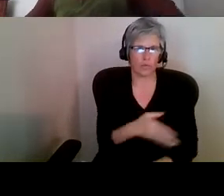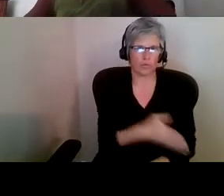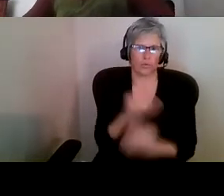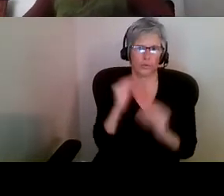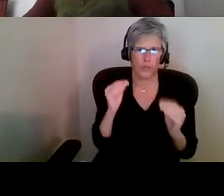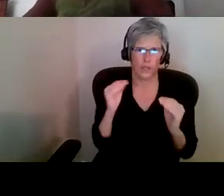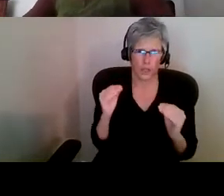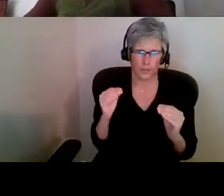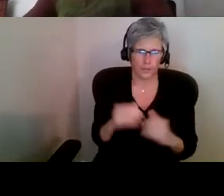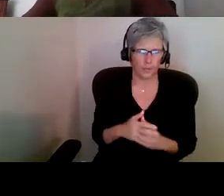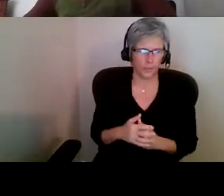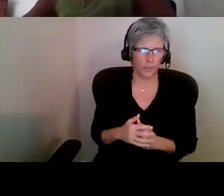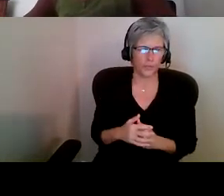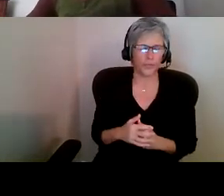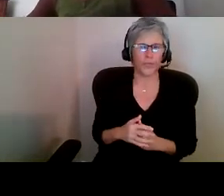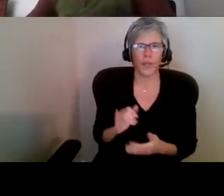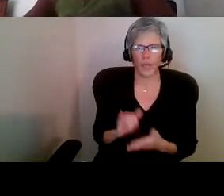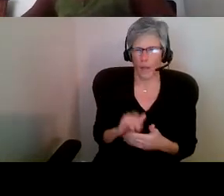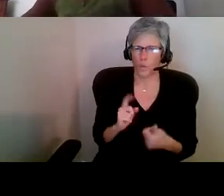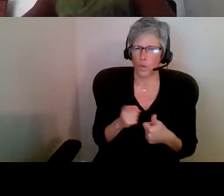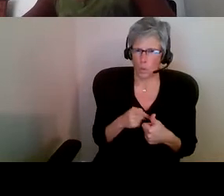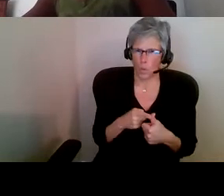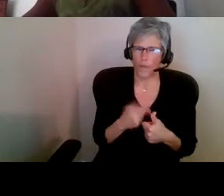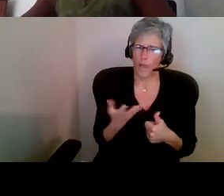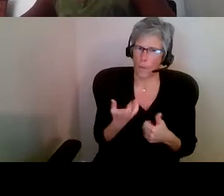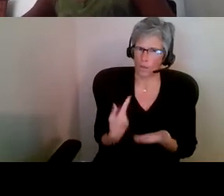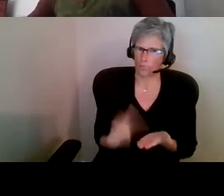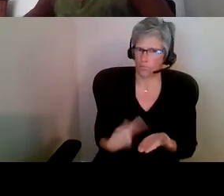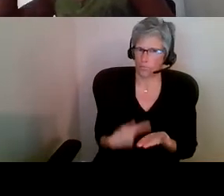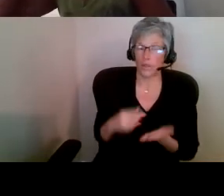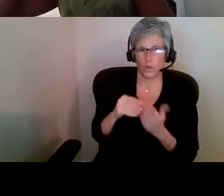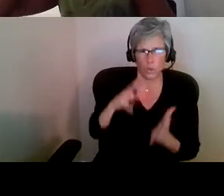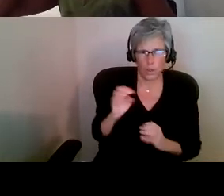So that was one thing that I wanted to talk about was the student evaluations.